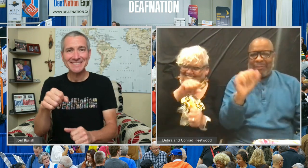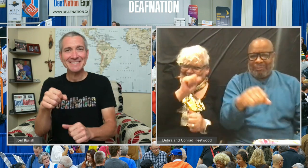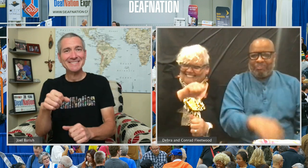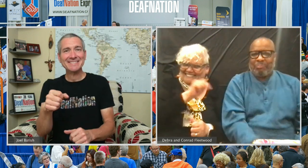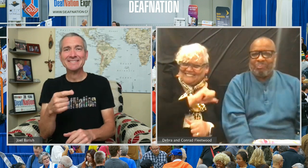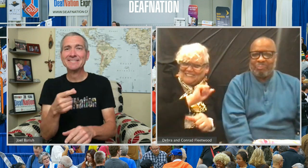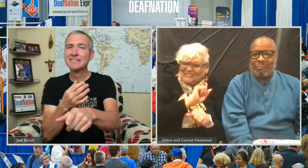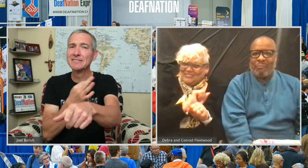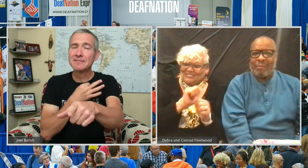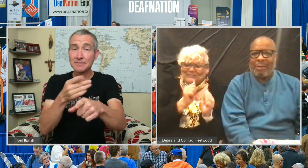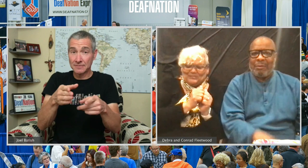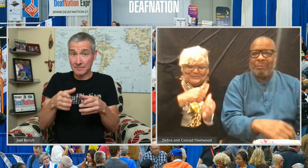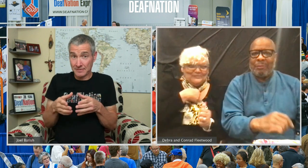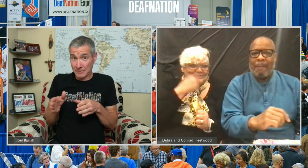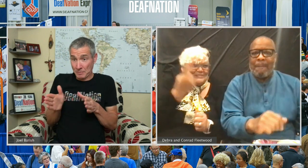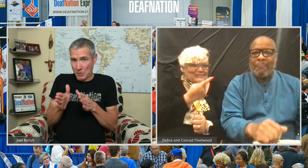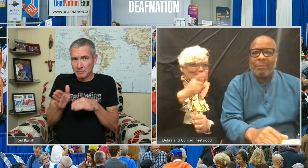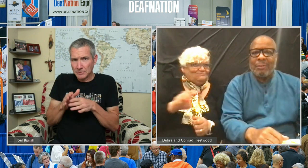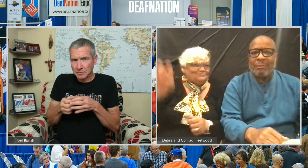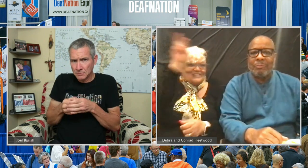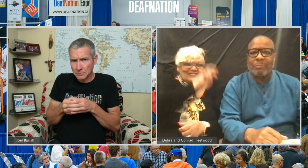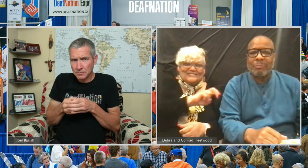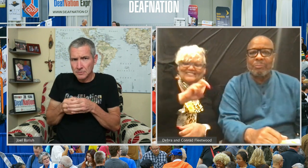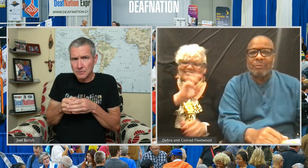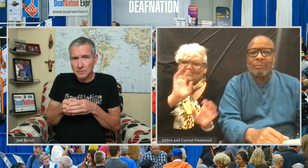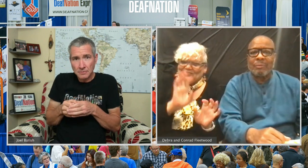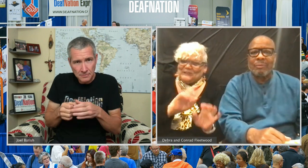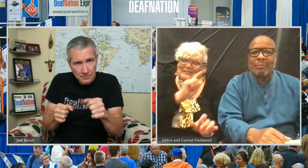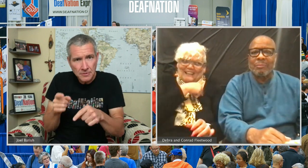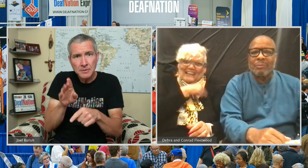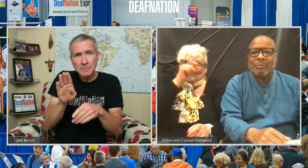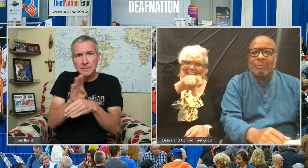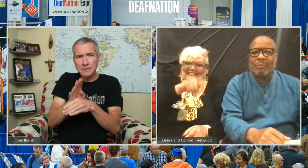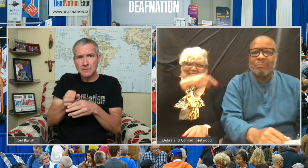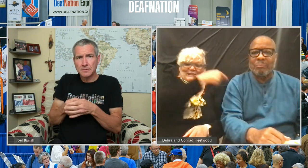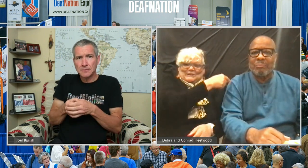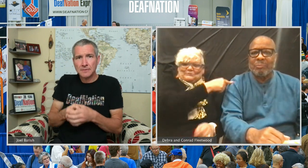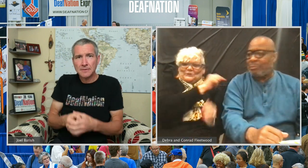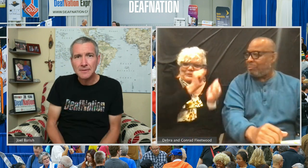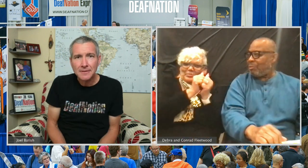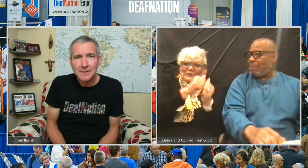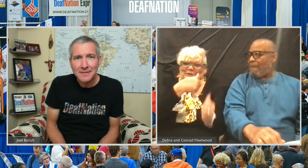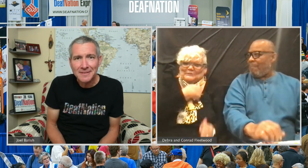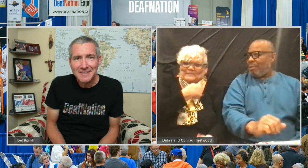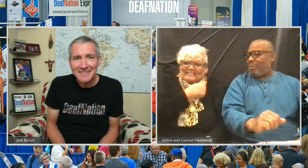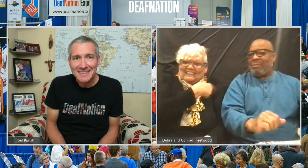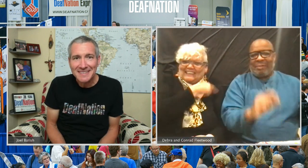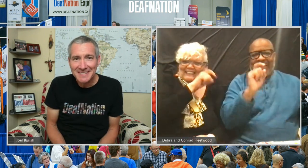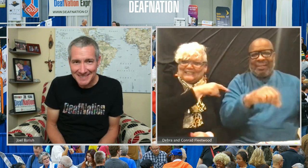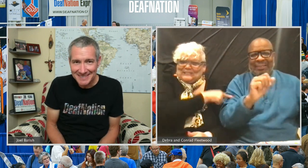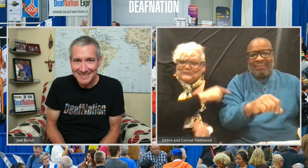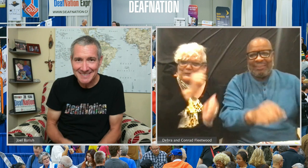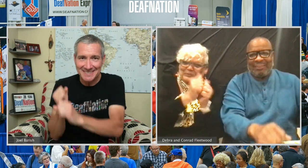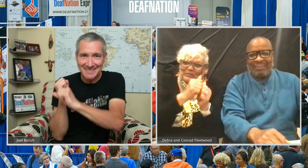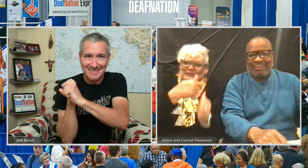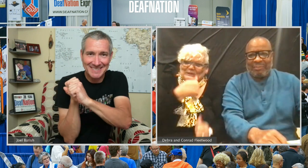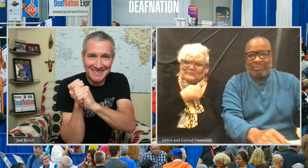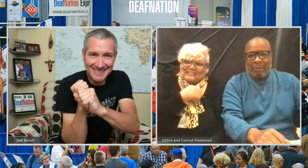Yes, he works with me, I’m wondering, always traveling. it’s a small business— I need him with me! I need him with me.